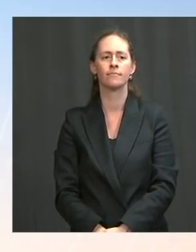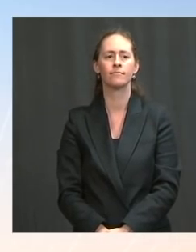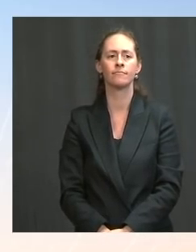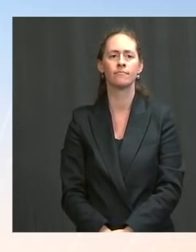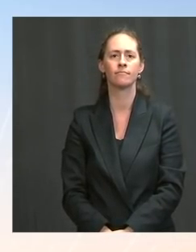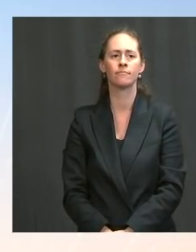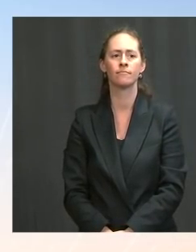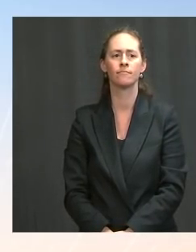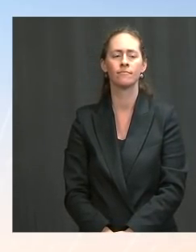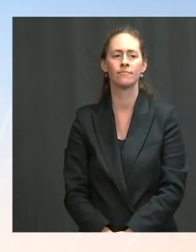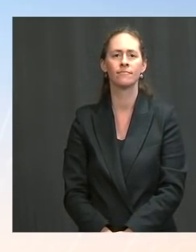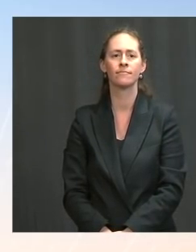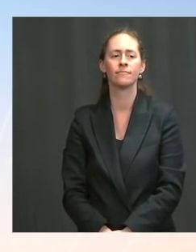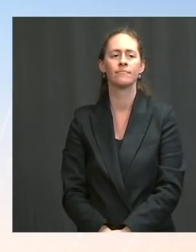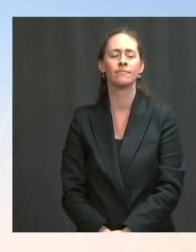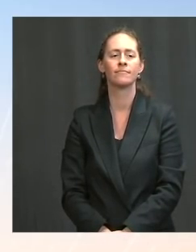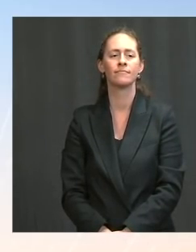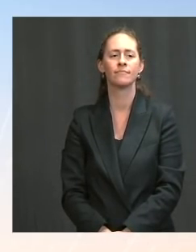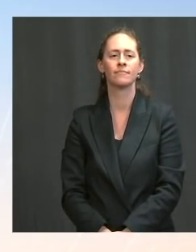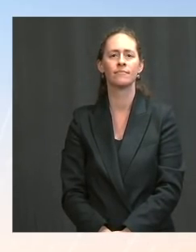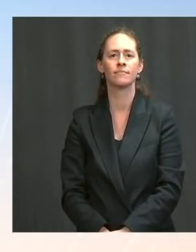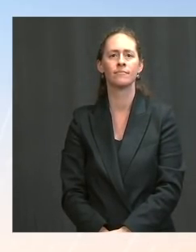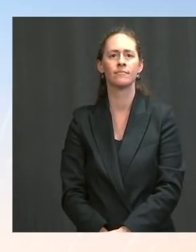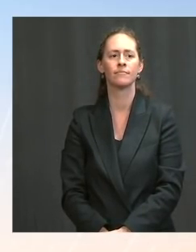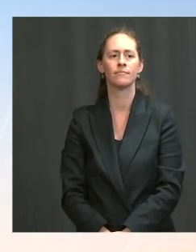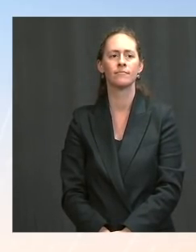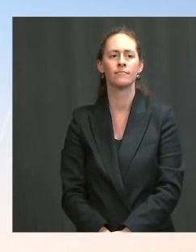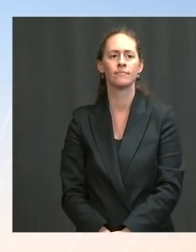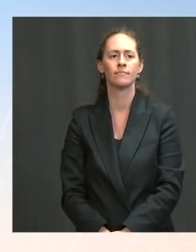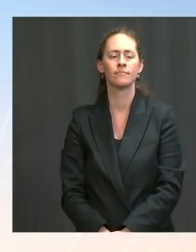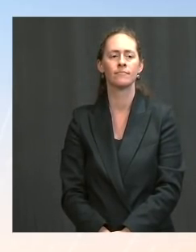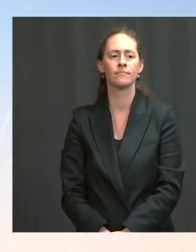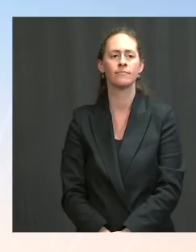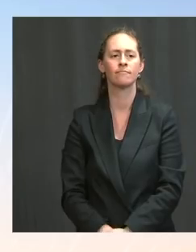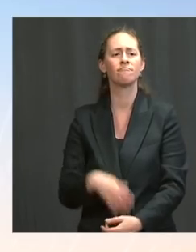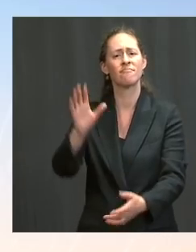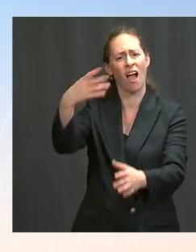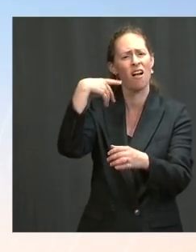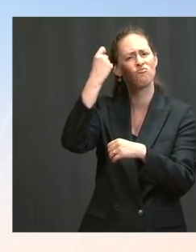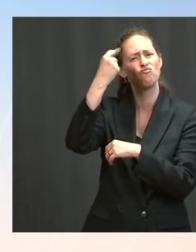The Press: Can you just talk a little bit about what -- I know -- I understand it's an outdoor event, but what precautions are being taken?